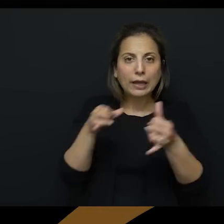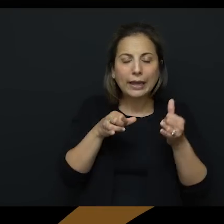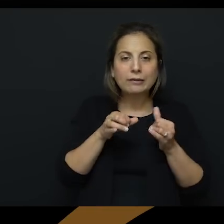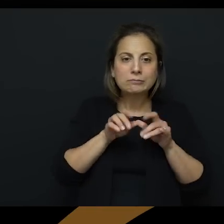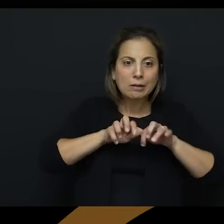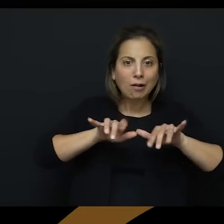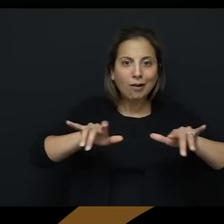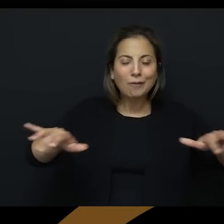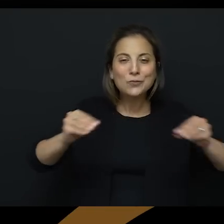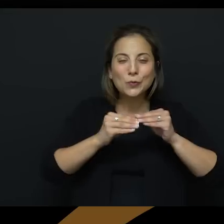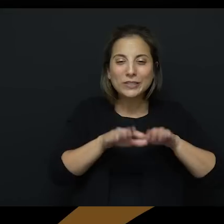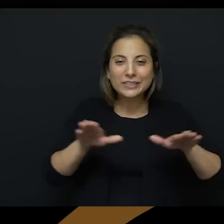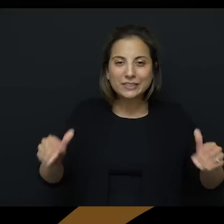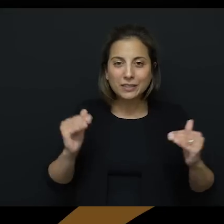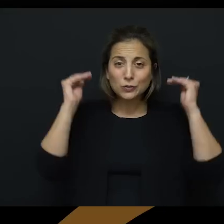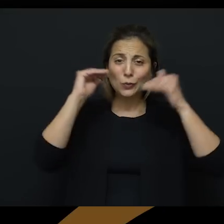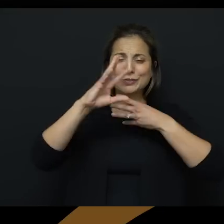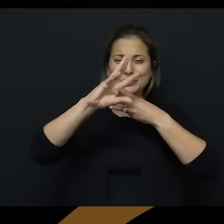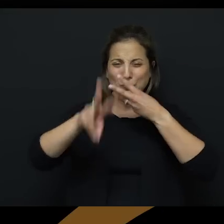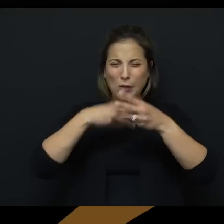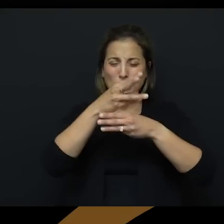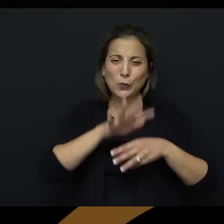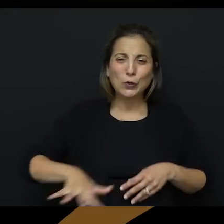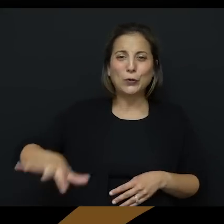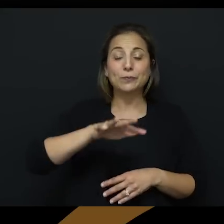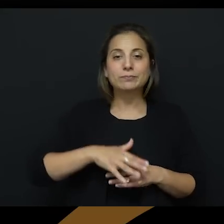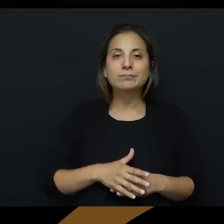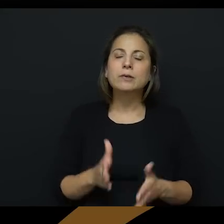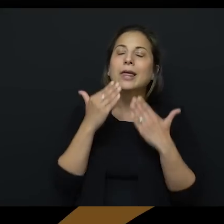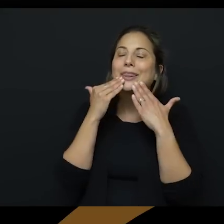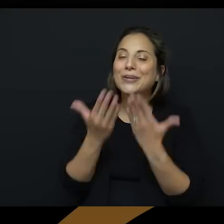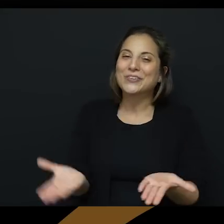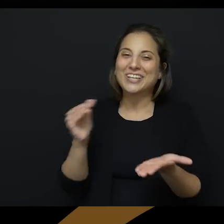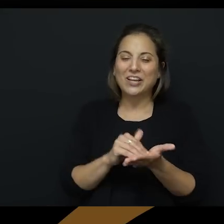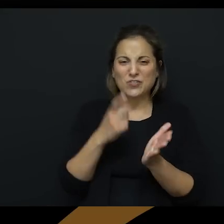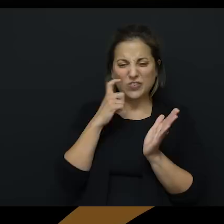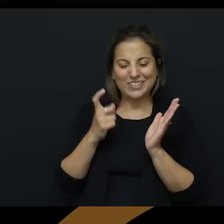learning through play to even more children and adults around the world.